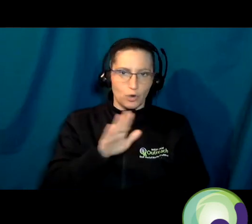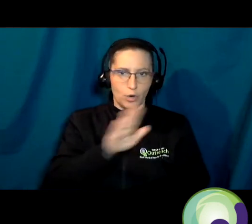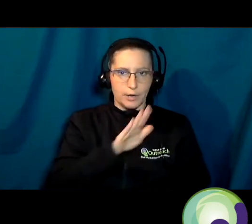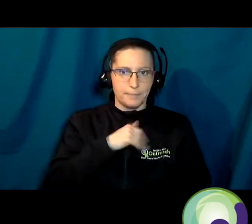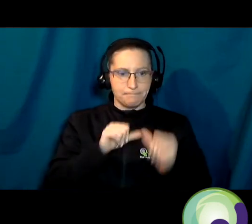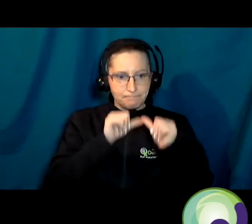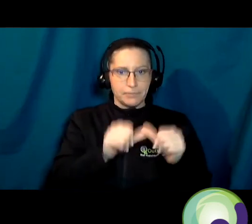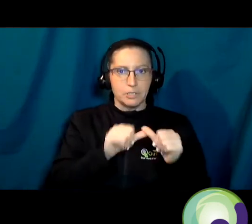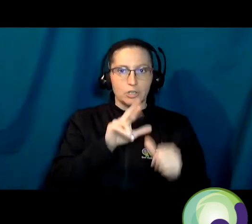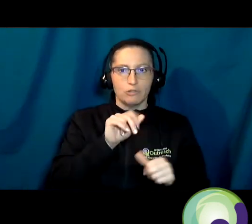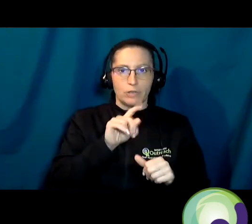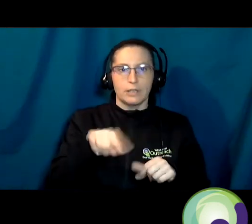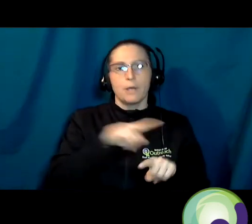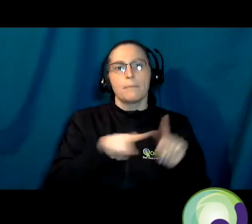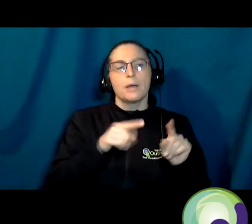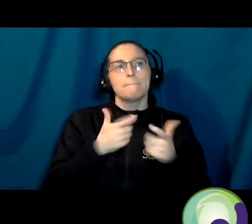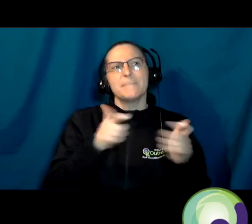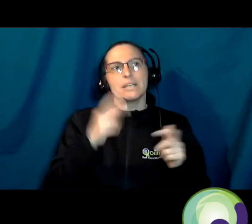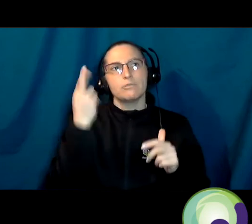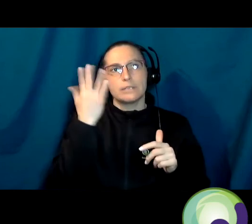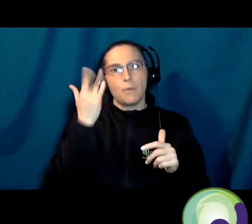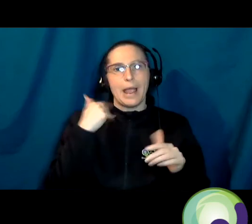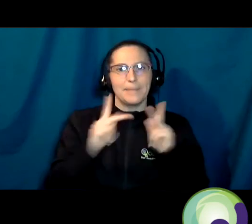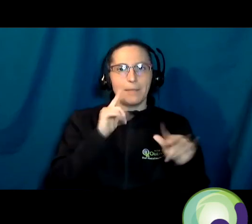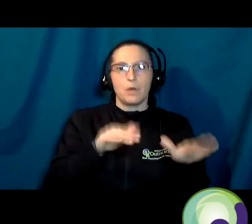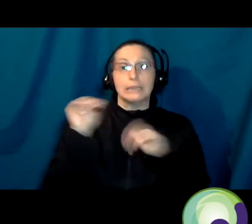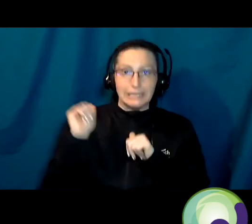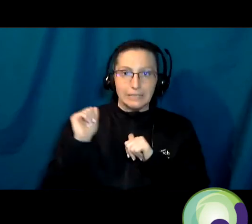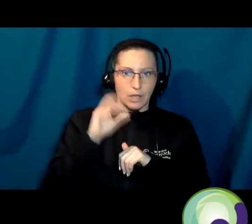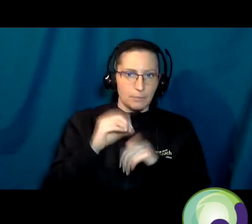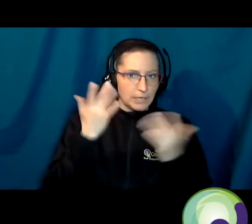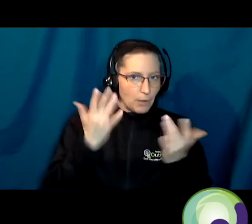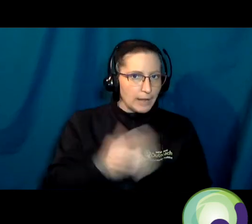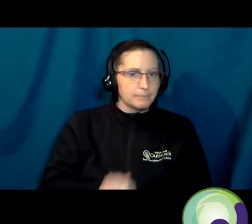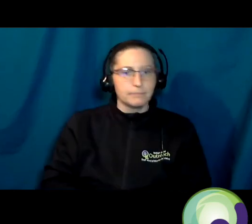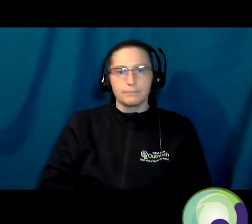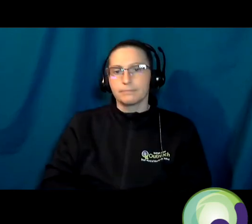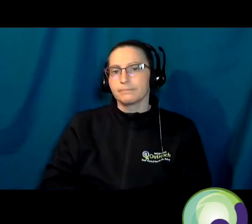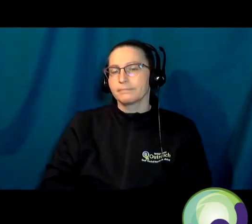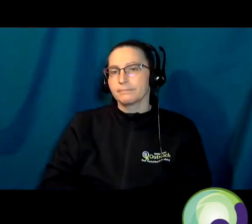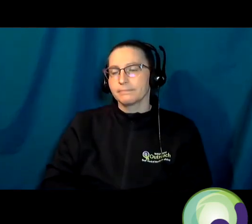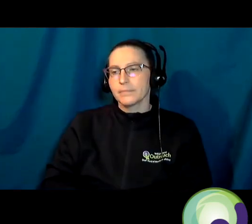but what would you say is a big reason that people would leave the company? Anna Marie: So people might relocate,